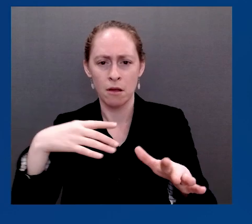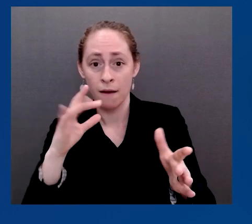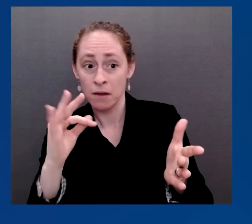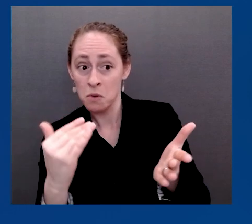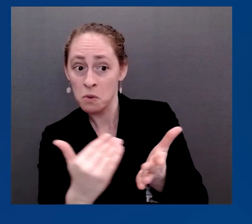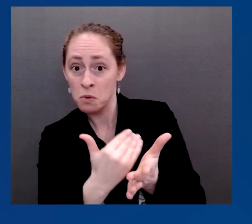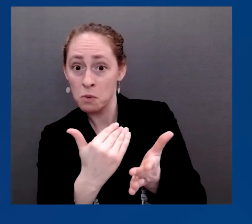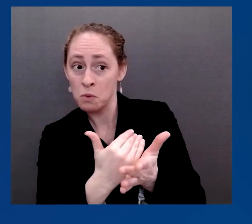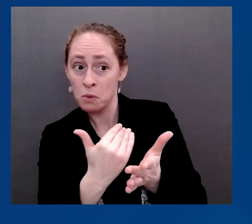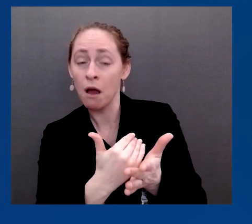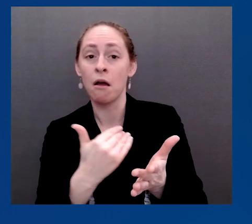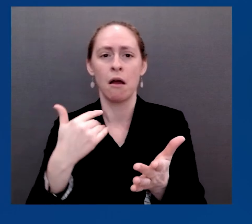at Kaiser Health News.